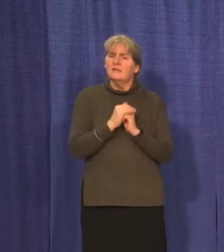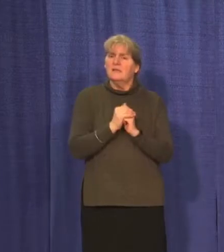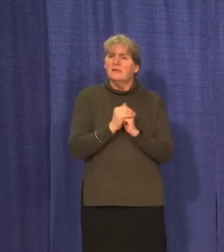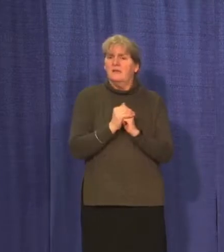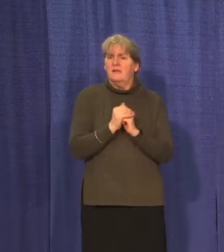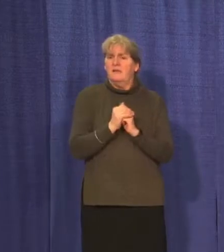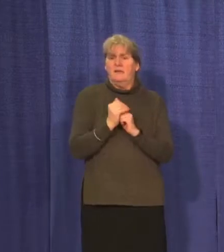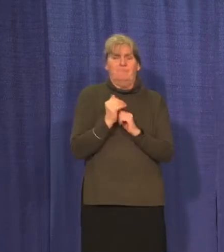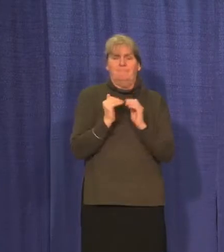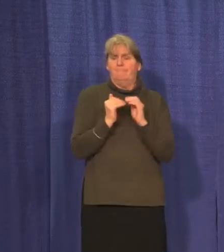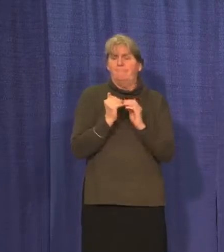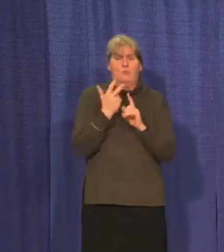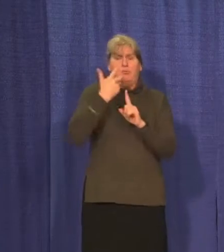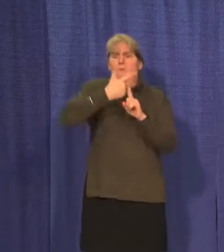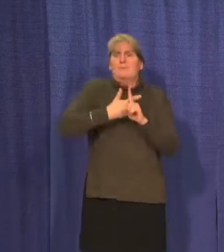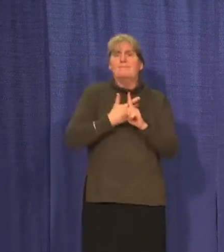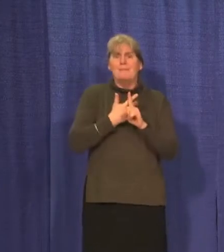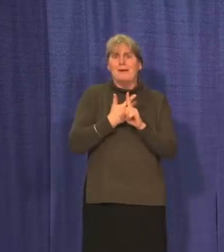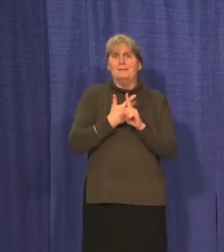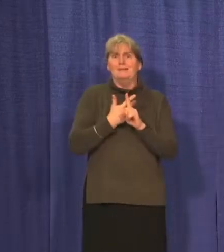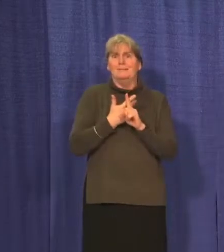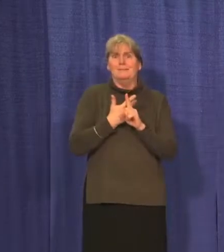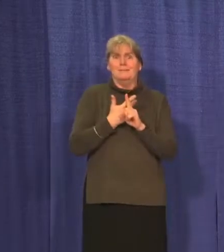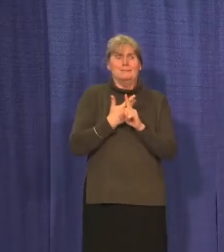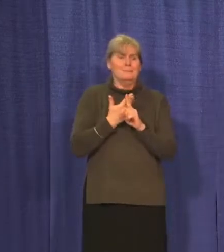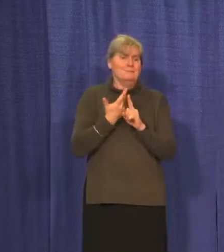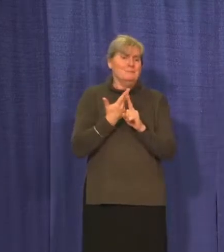within the first quarter, as long as our vaccine supplies